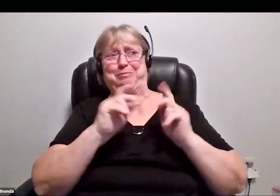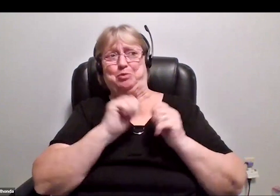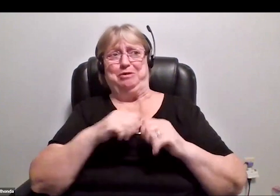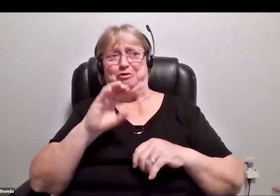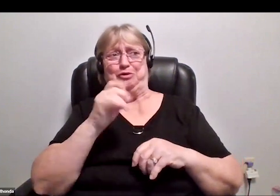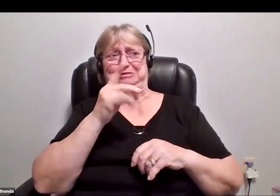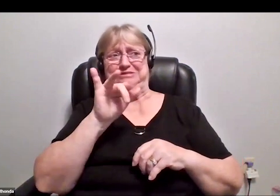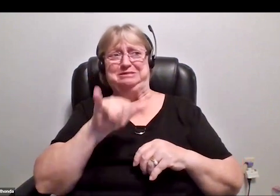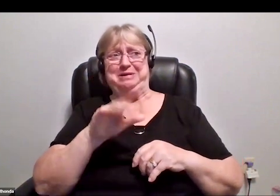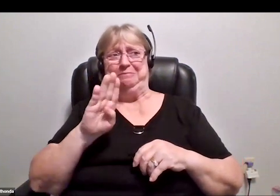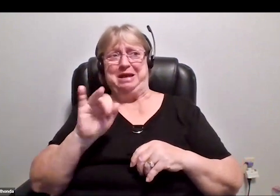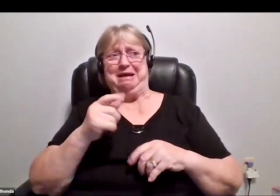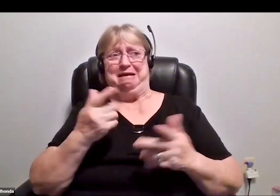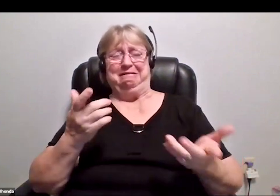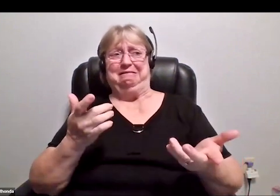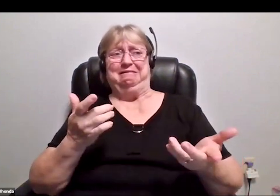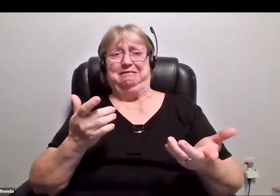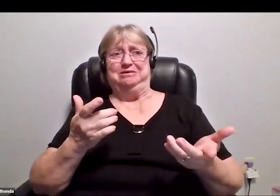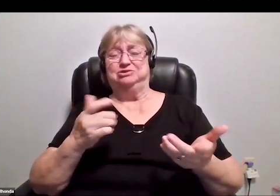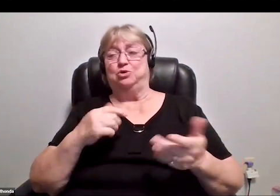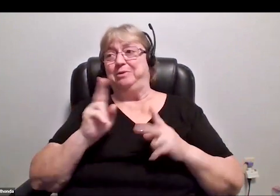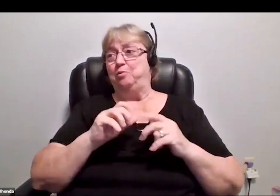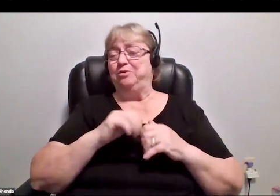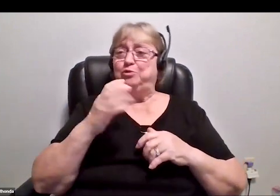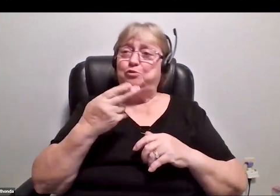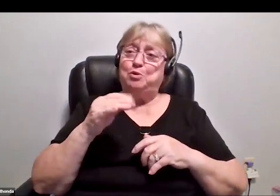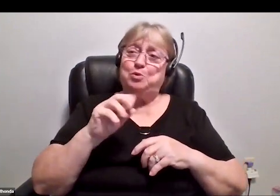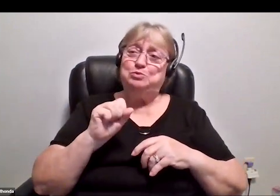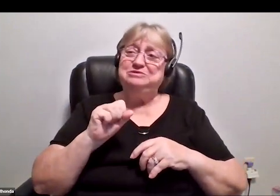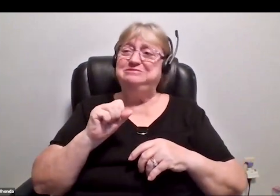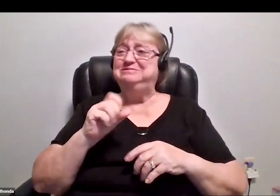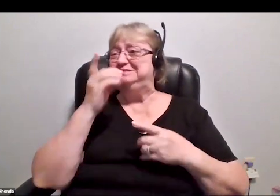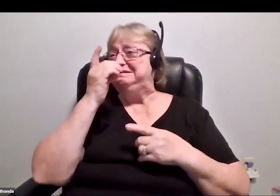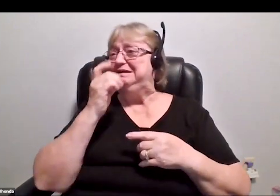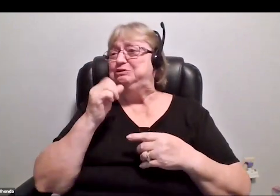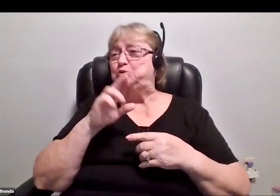People with Crohn's disease and with bowel cancers.